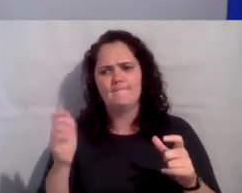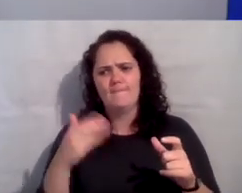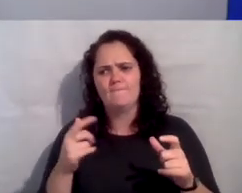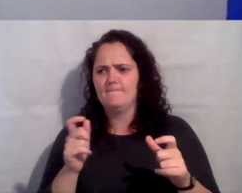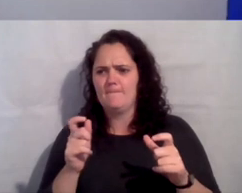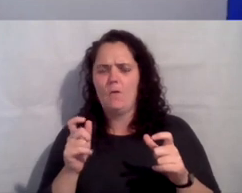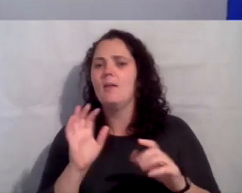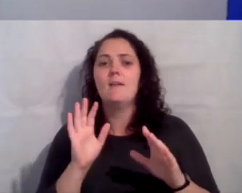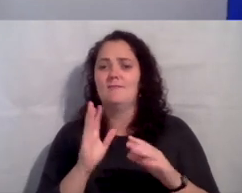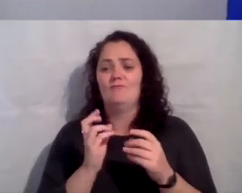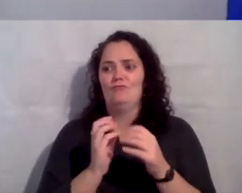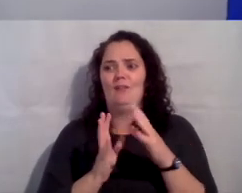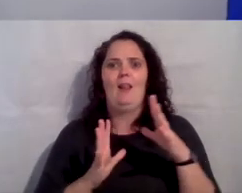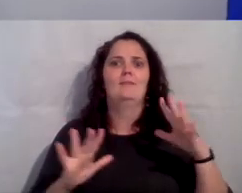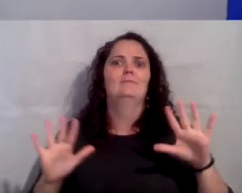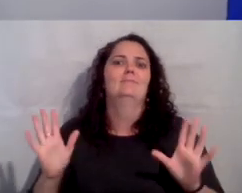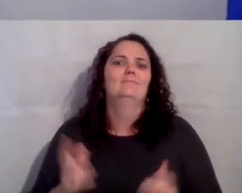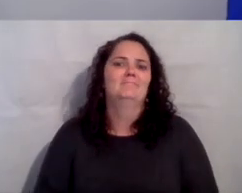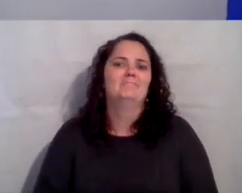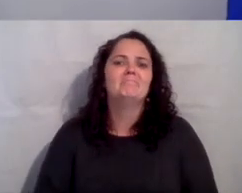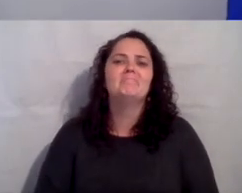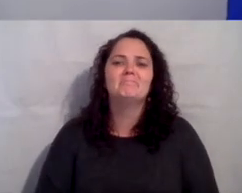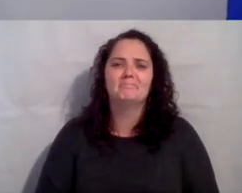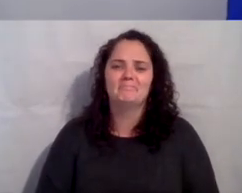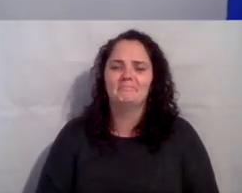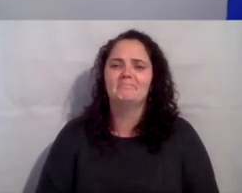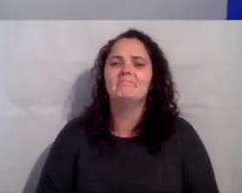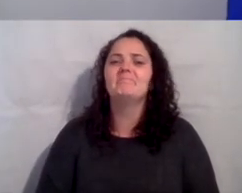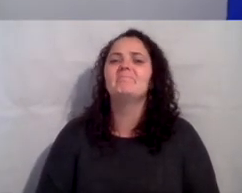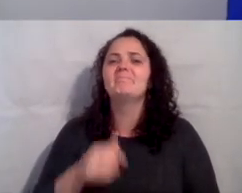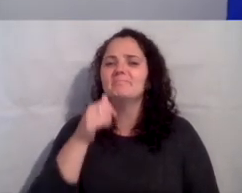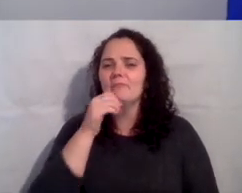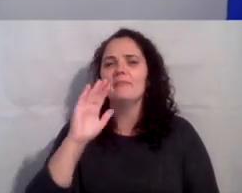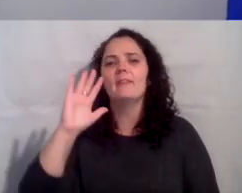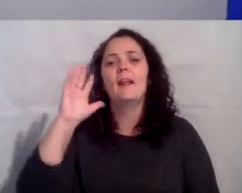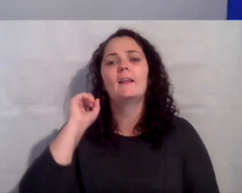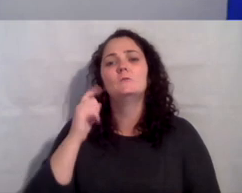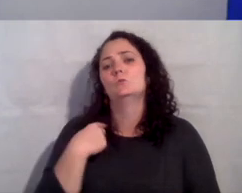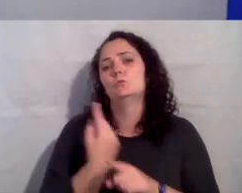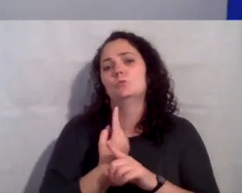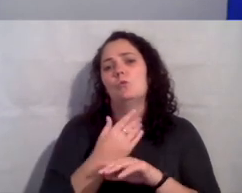as we did last week. Alright so let's talk about this, and again as we talked about academic values last week,